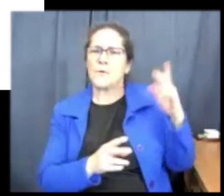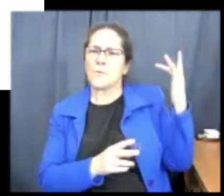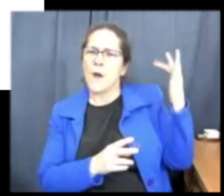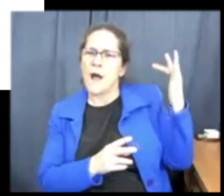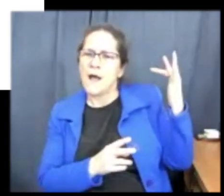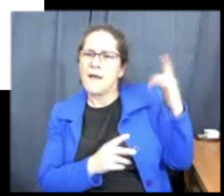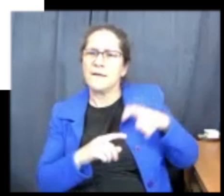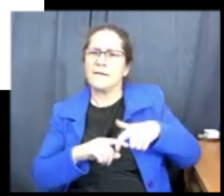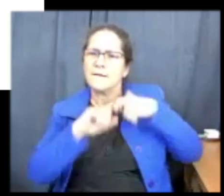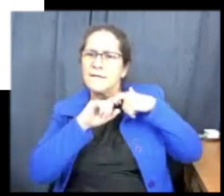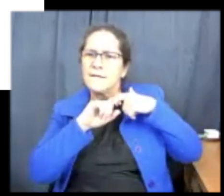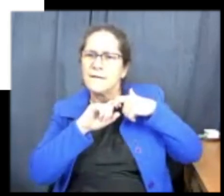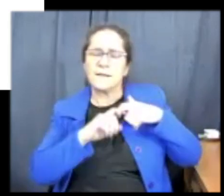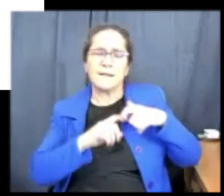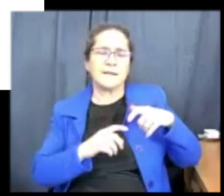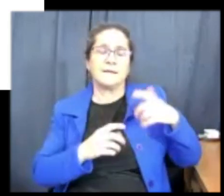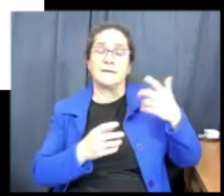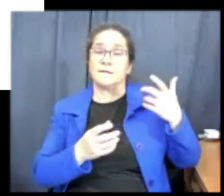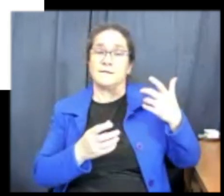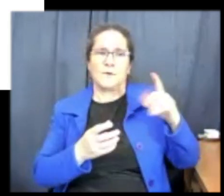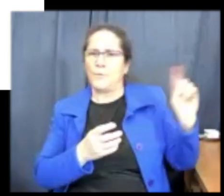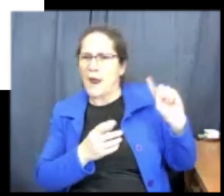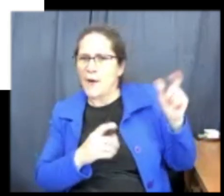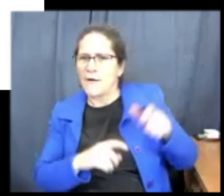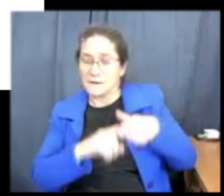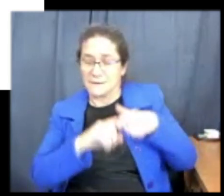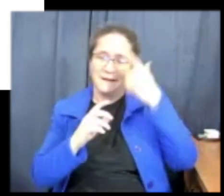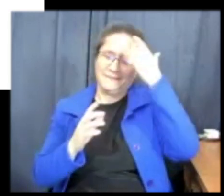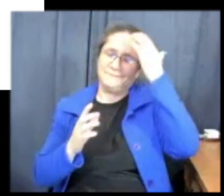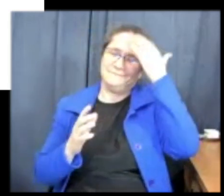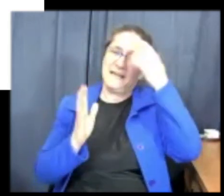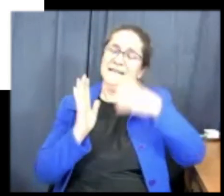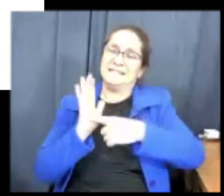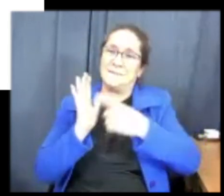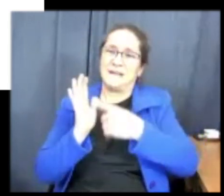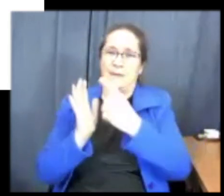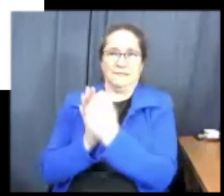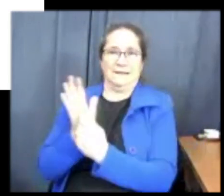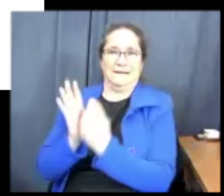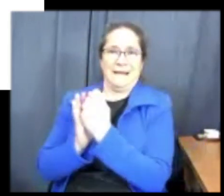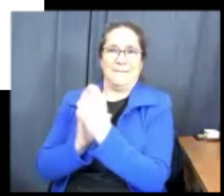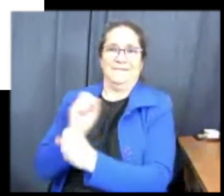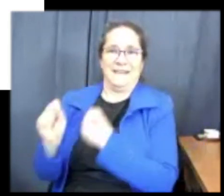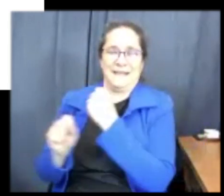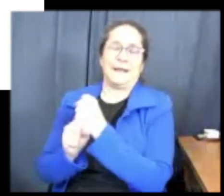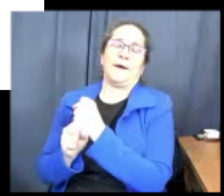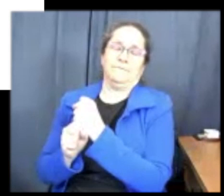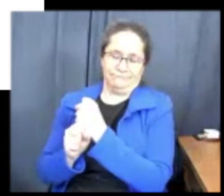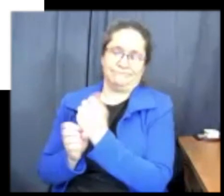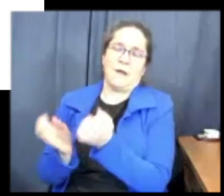Sometimes we know that at different points of the year students are more likely to be suspended than another. In different classroom, students are